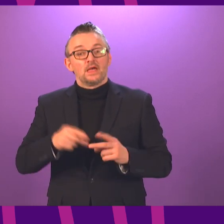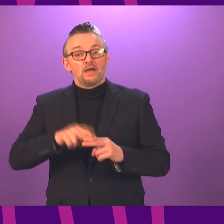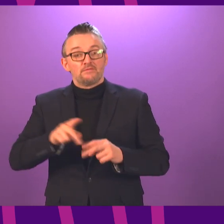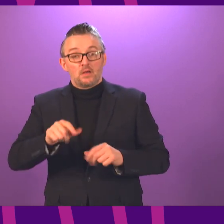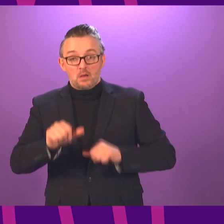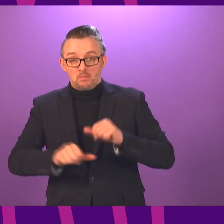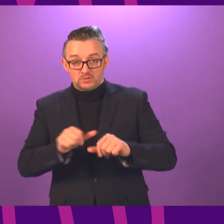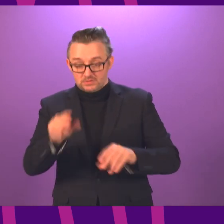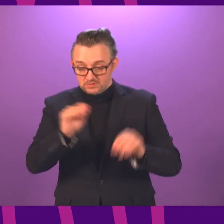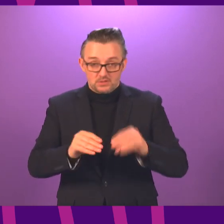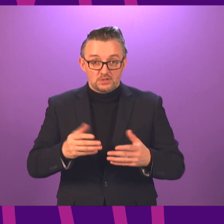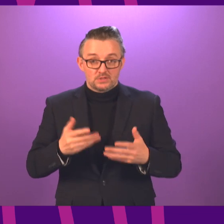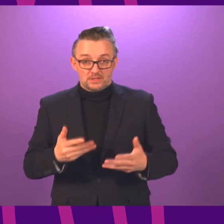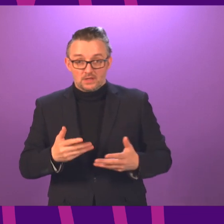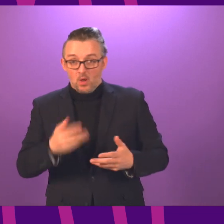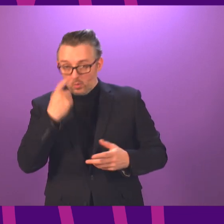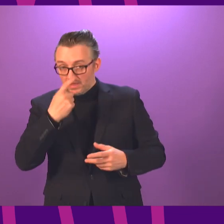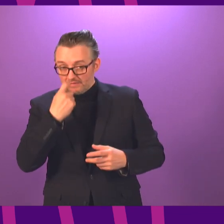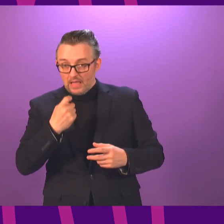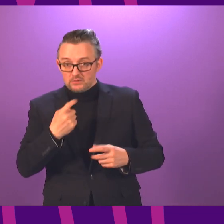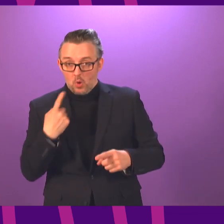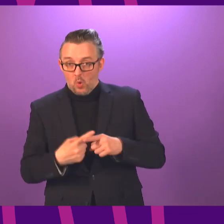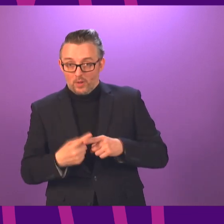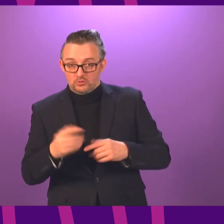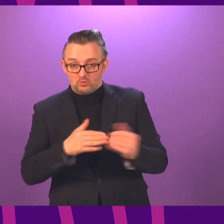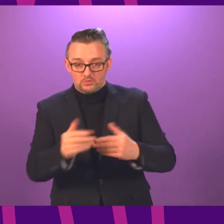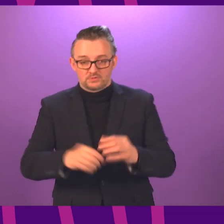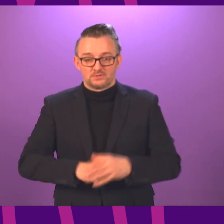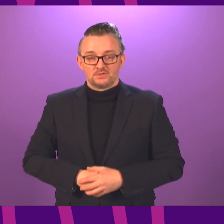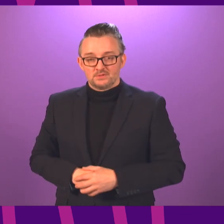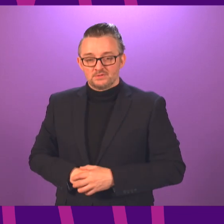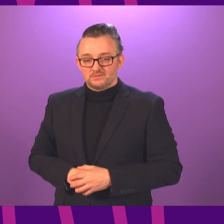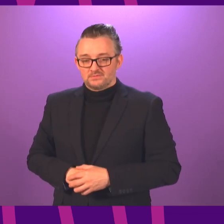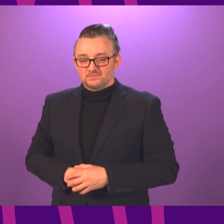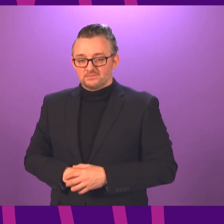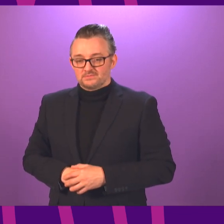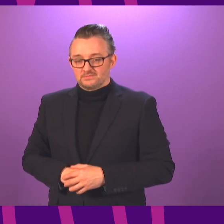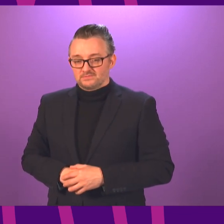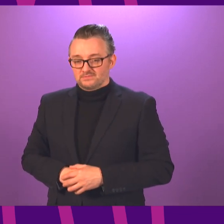set out today can be accelerated in any way?